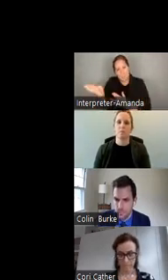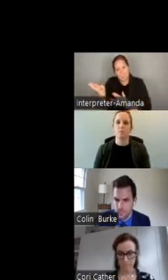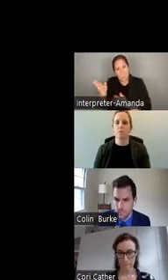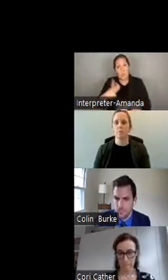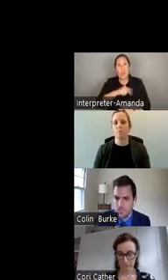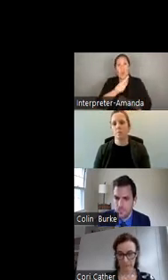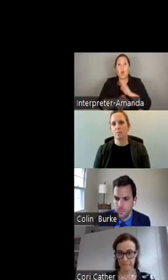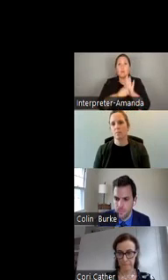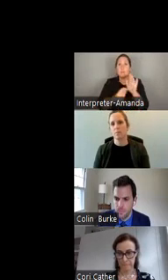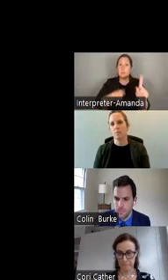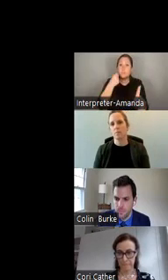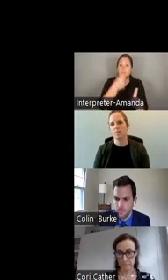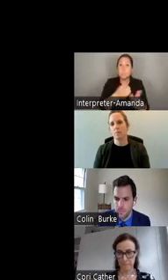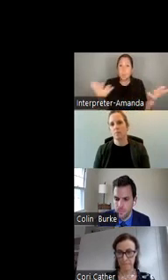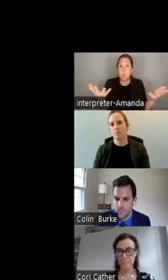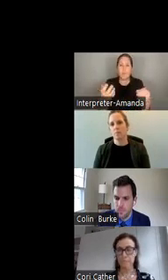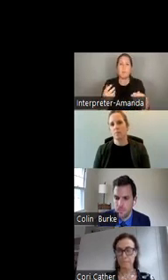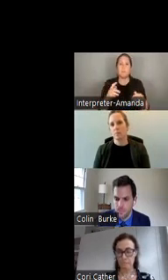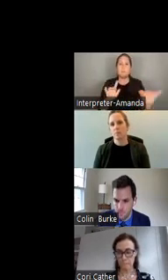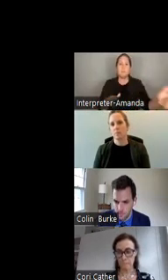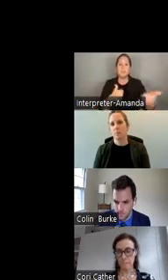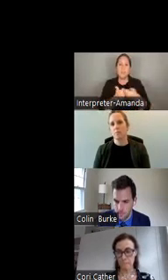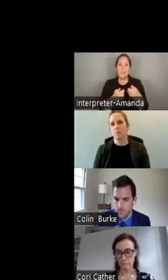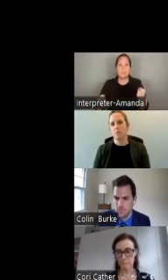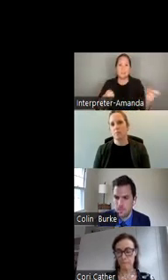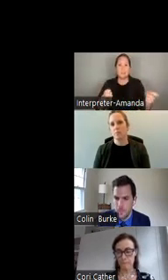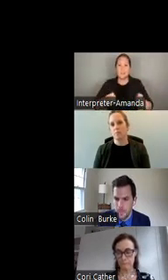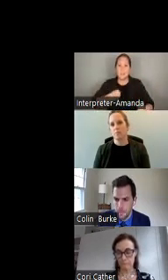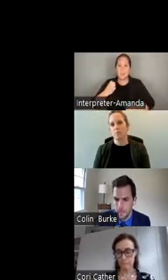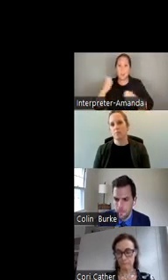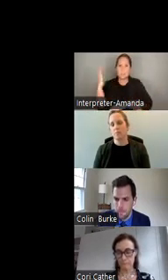difficulty with regulating emotions and forming healthy relationships having distress tolerance